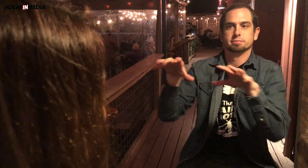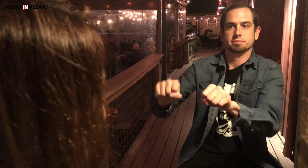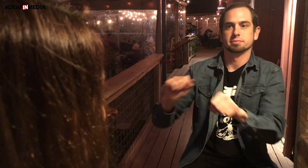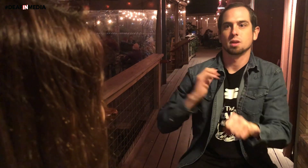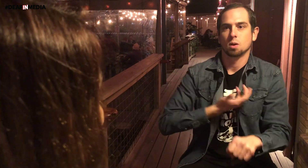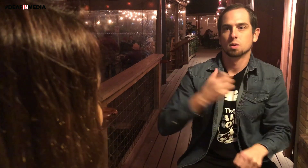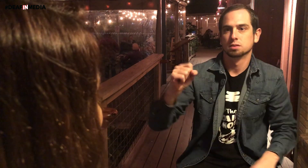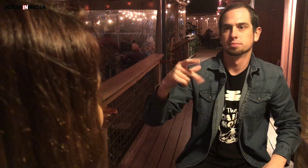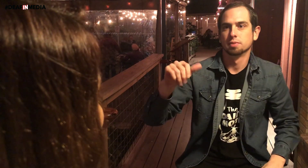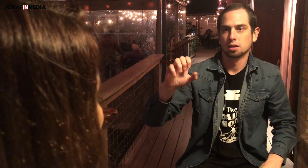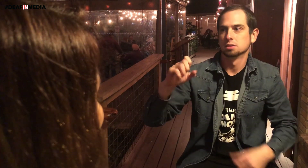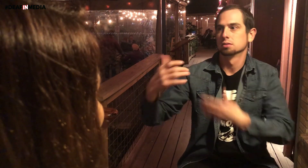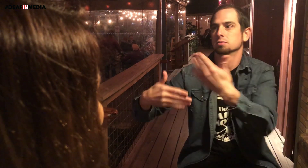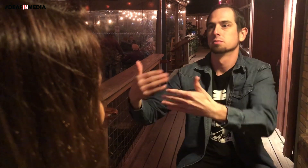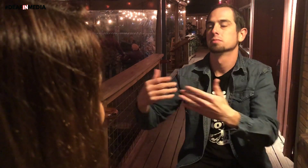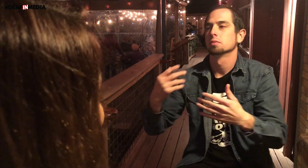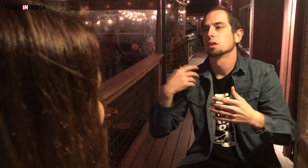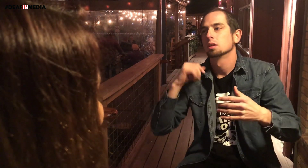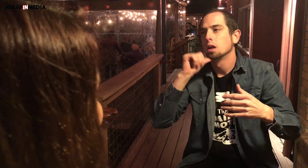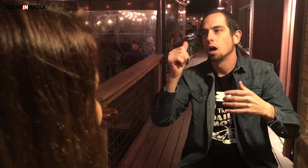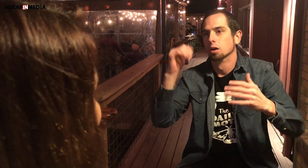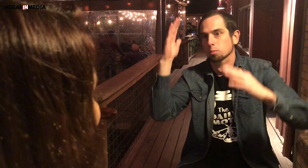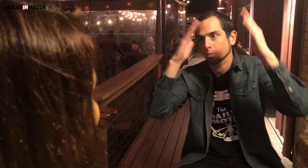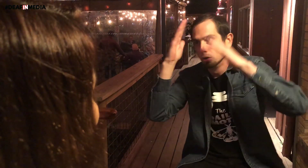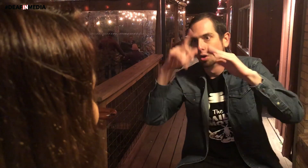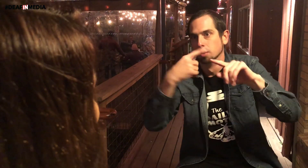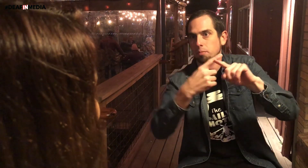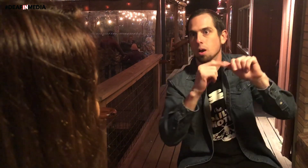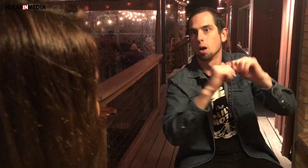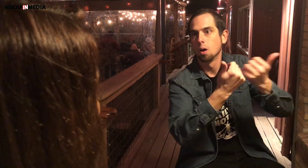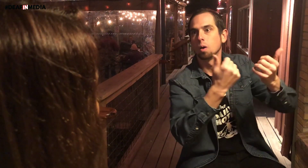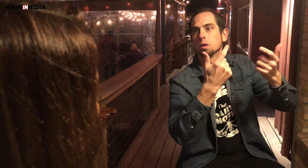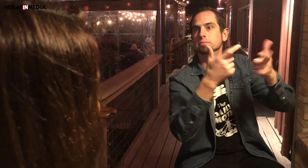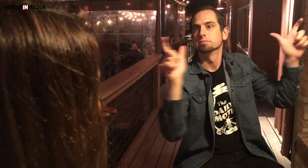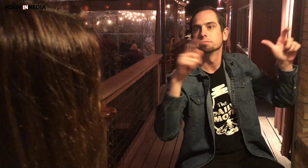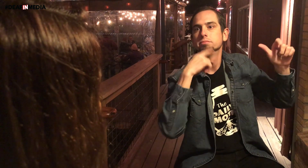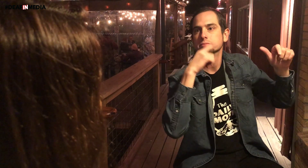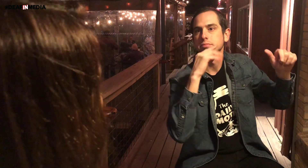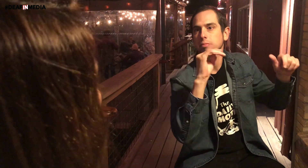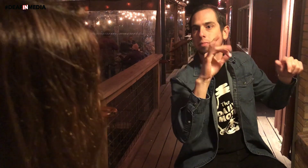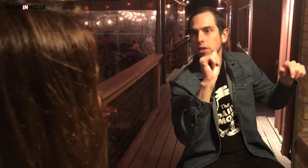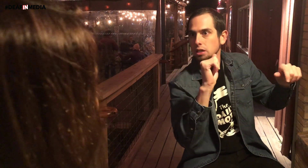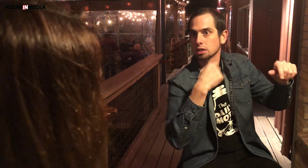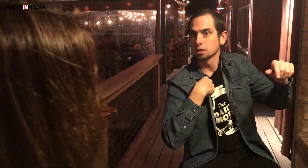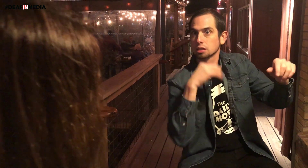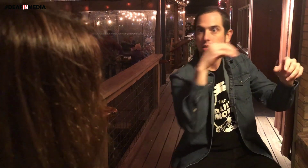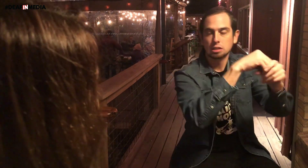we claim our own space without worrying about how to become part of the big hearing media outlets.